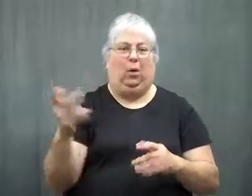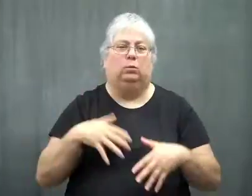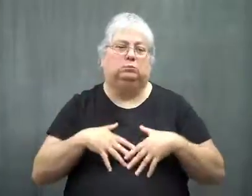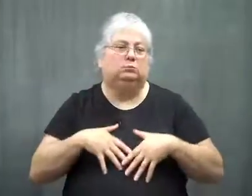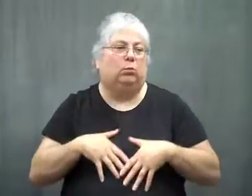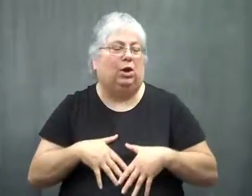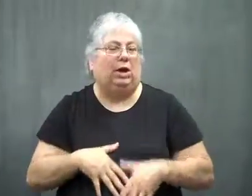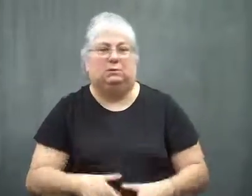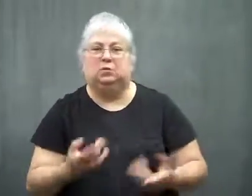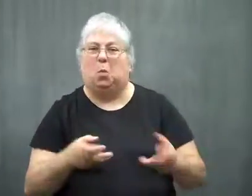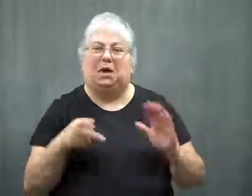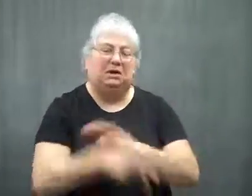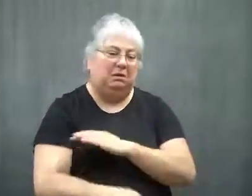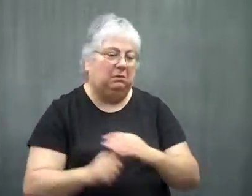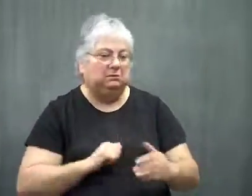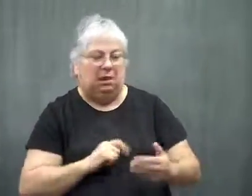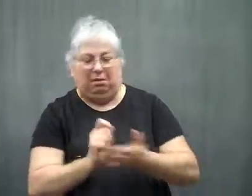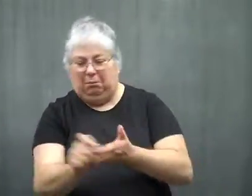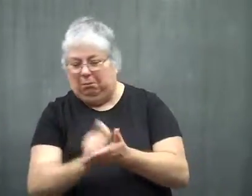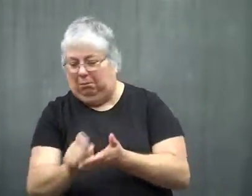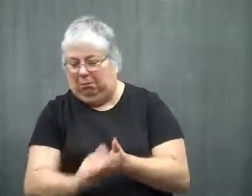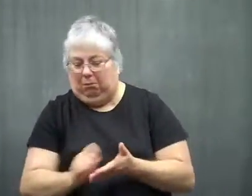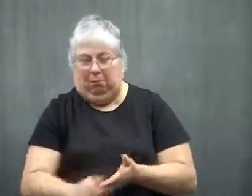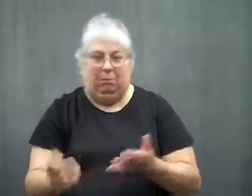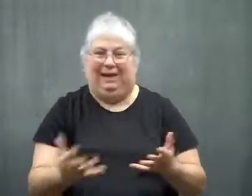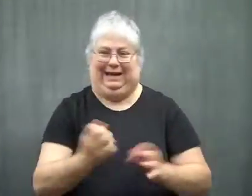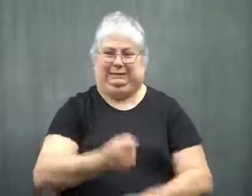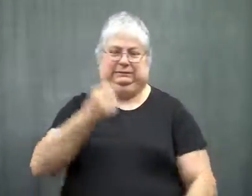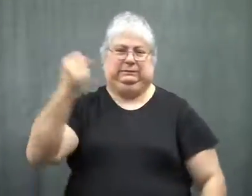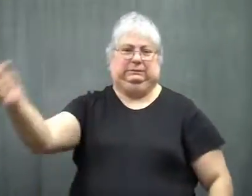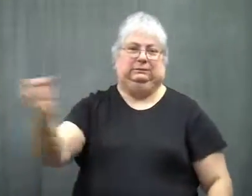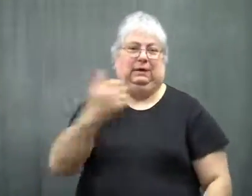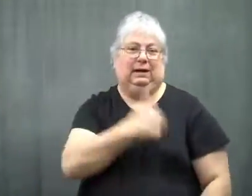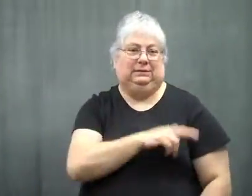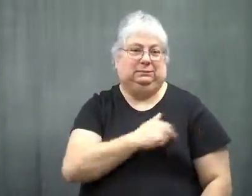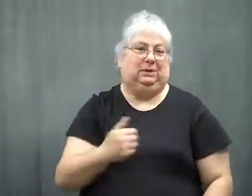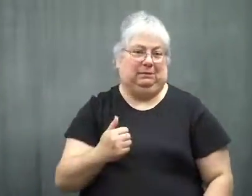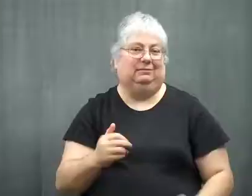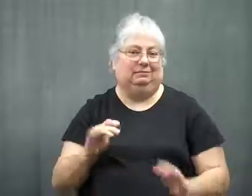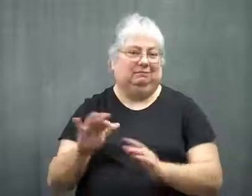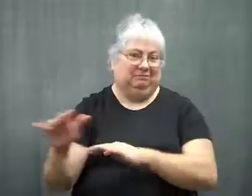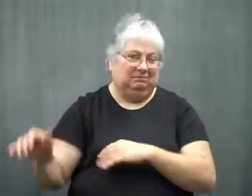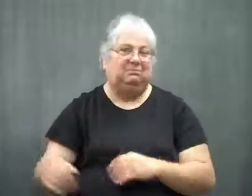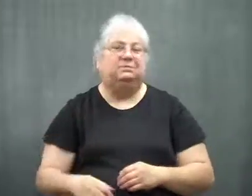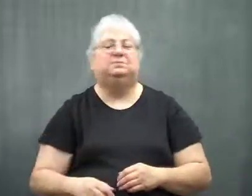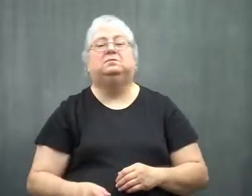He was severely depressed, and had written a suicide note. He was taken to the hospital.